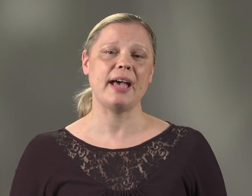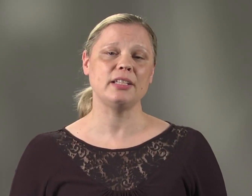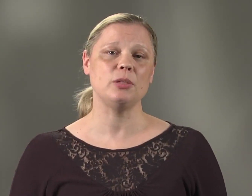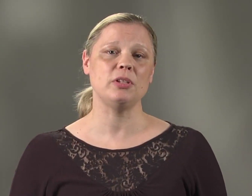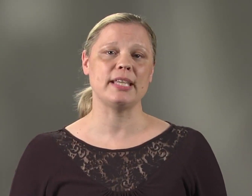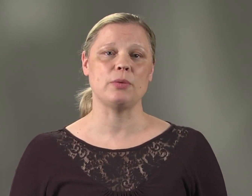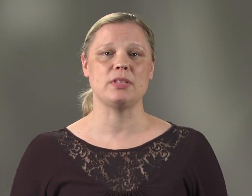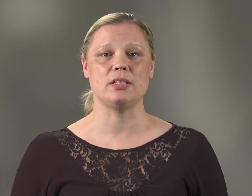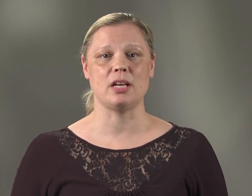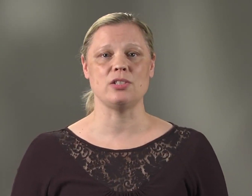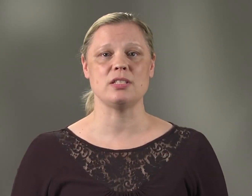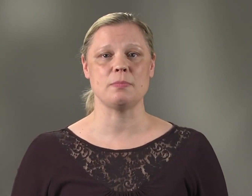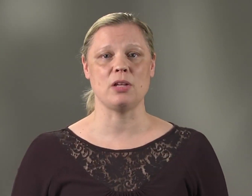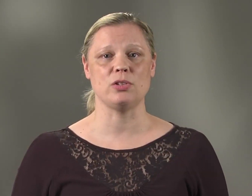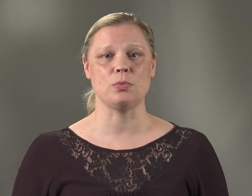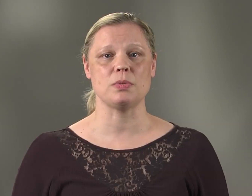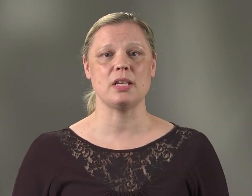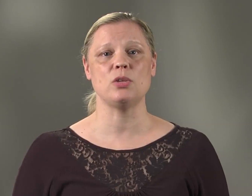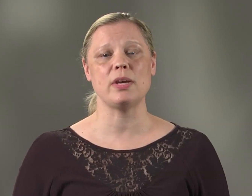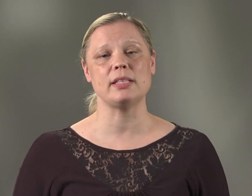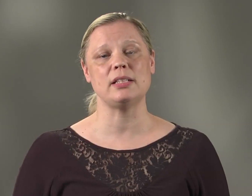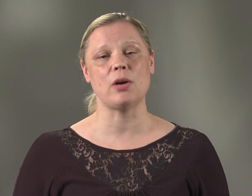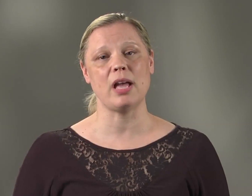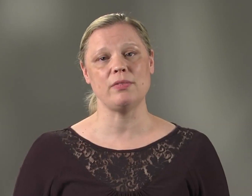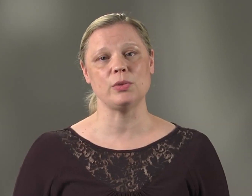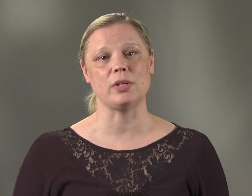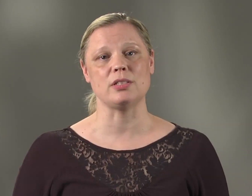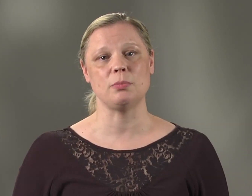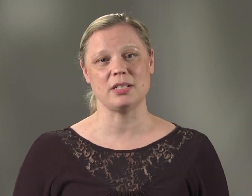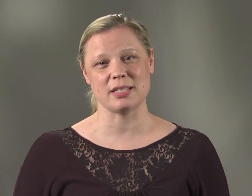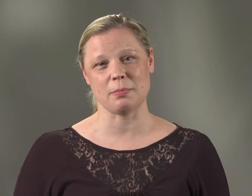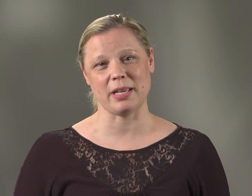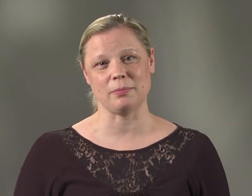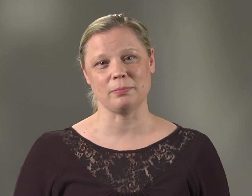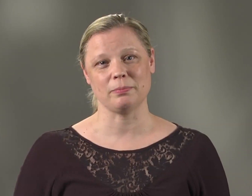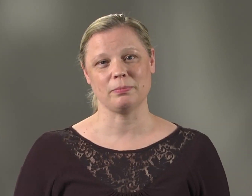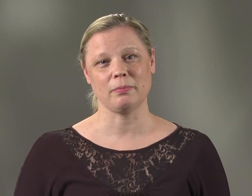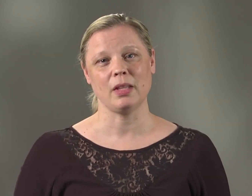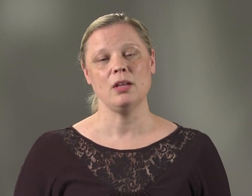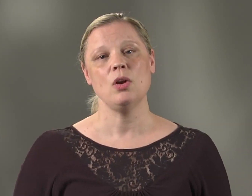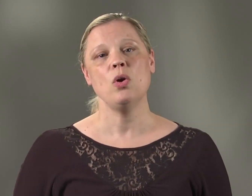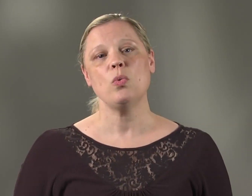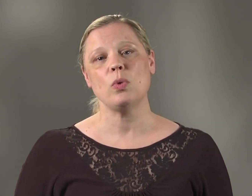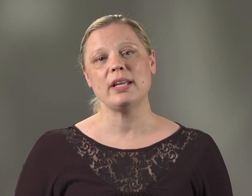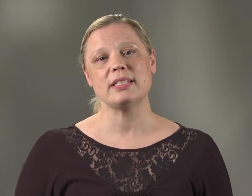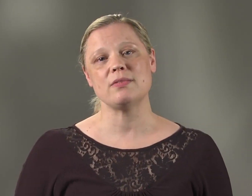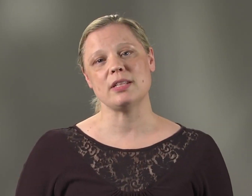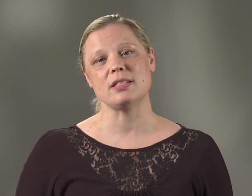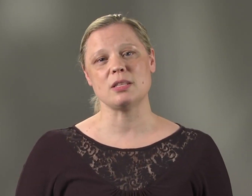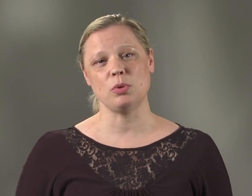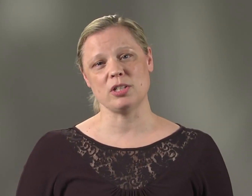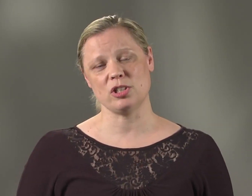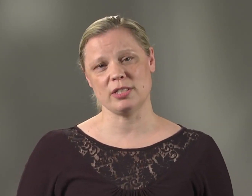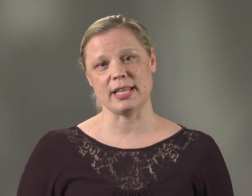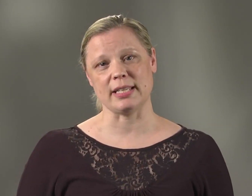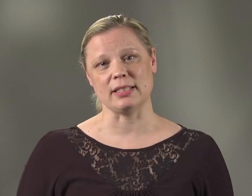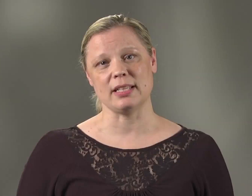how to communicate within large and small groups in a way that'll allow everyone to participate. One activity to support turn-taking